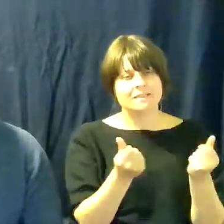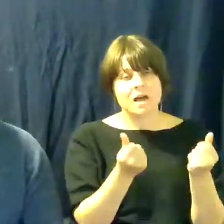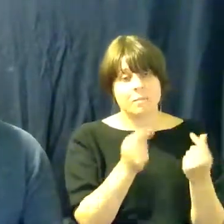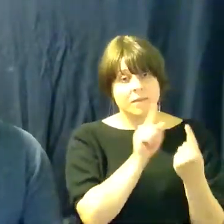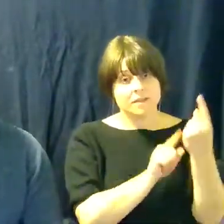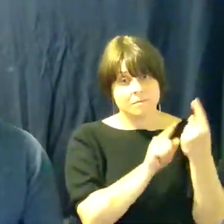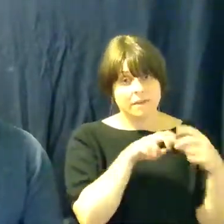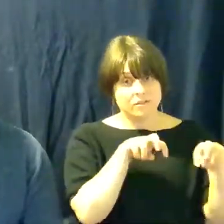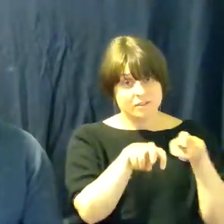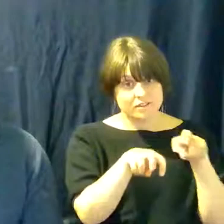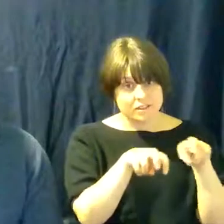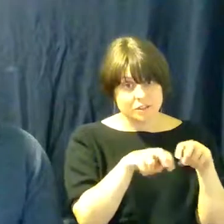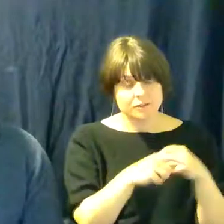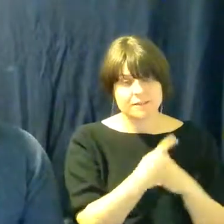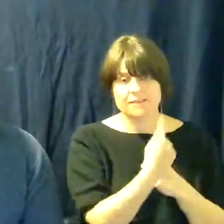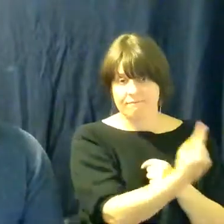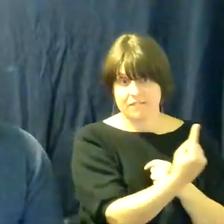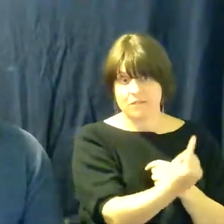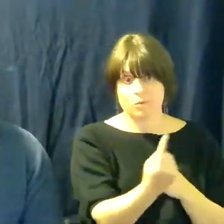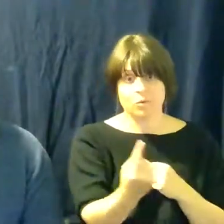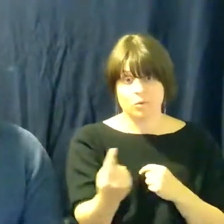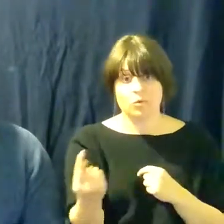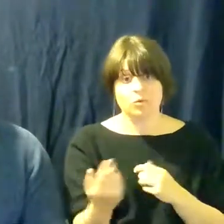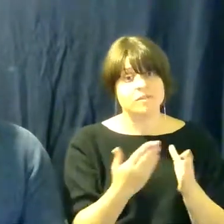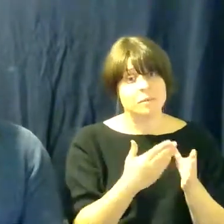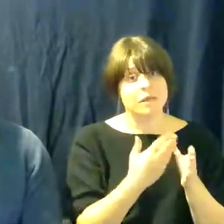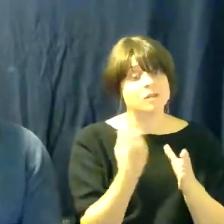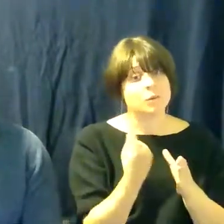the goals and do things they want to do in their-- achieve the goals